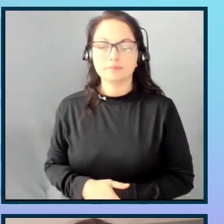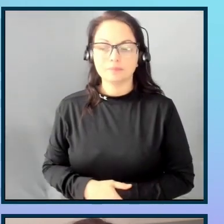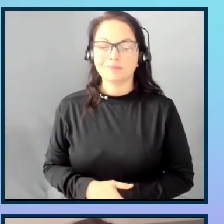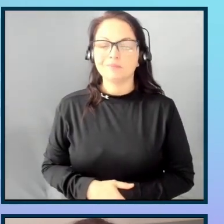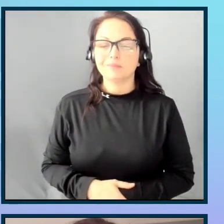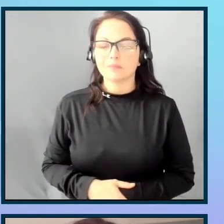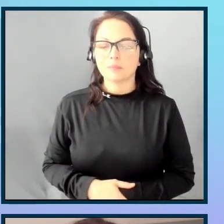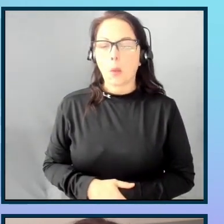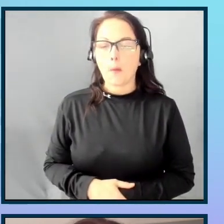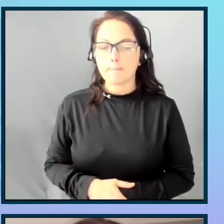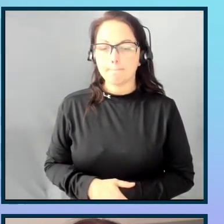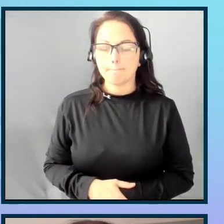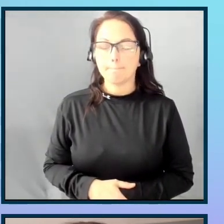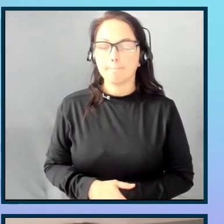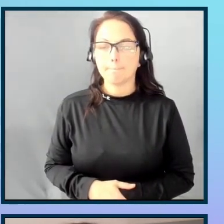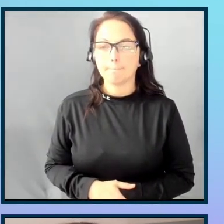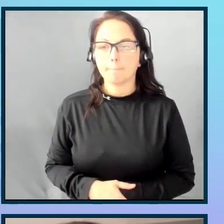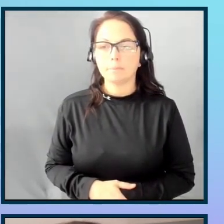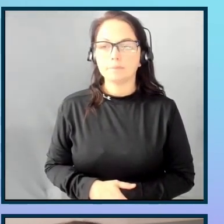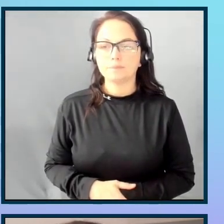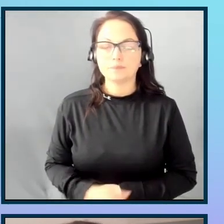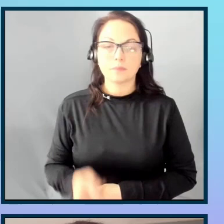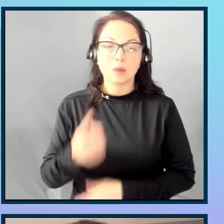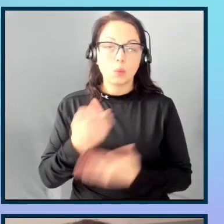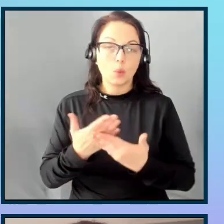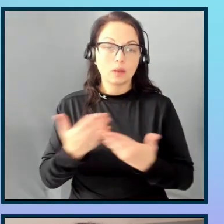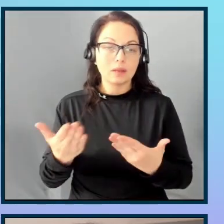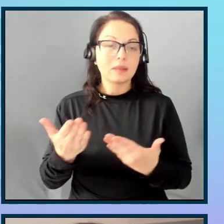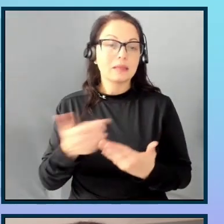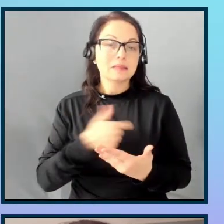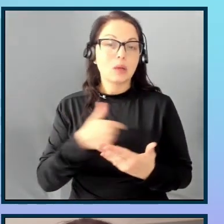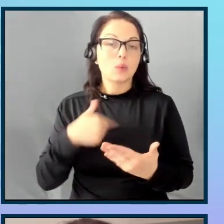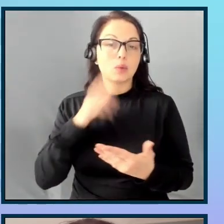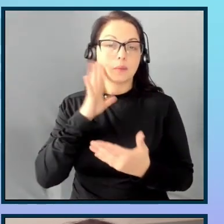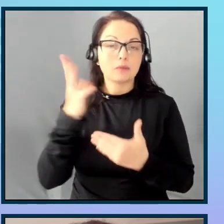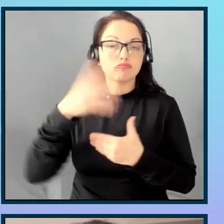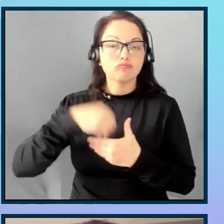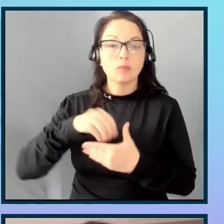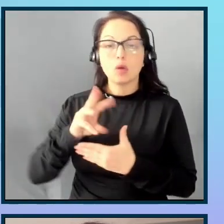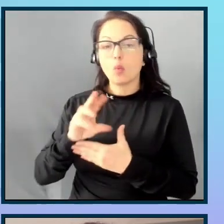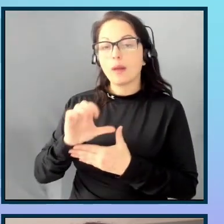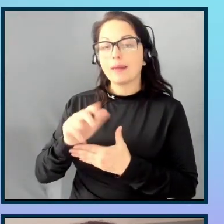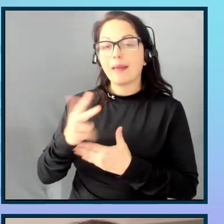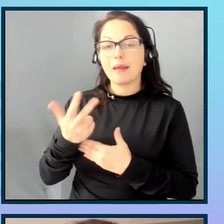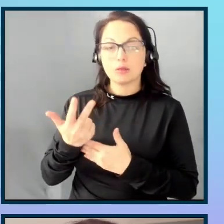One of the things that are likely going to make it into WCAG 3's next draft is status levels.